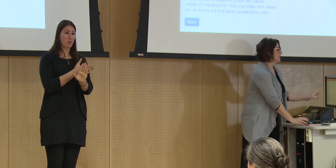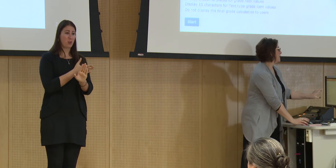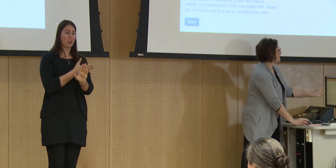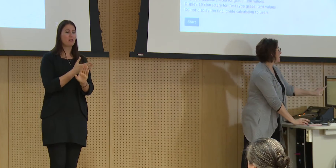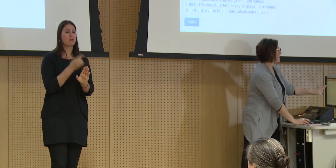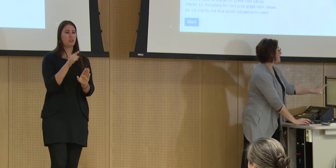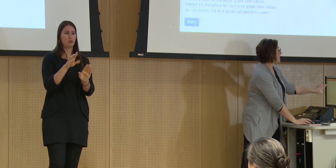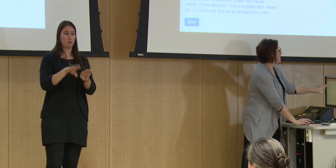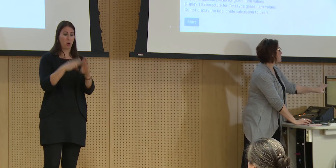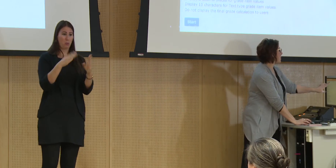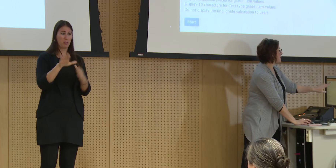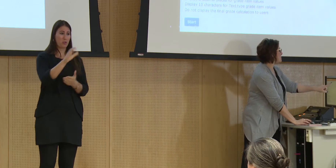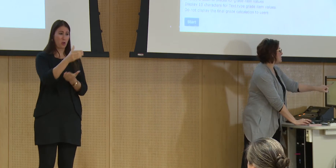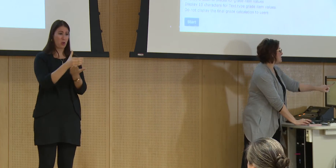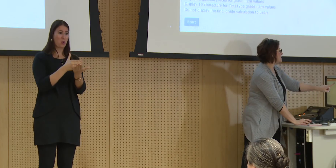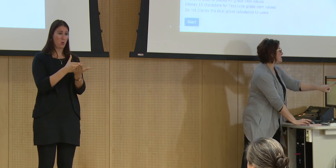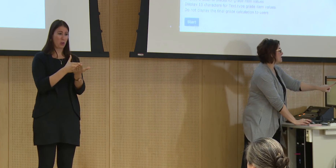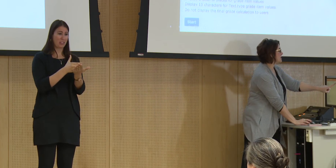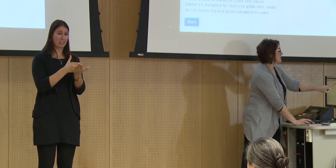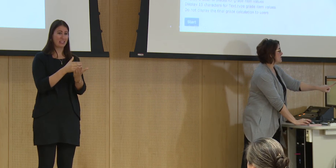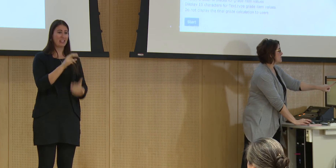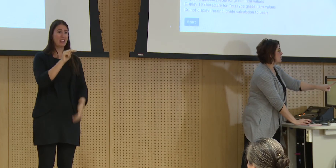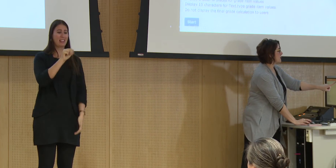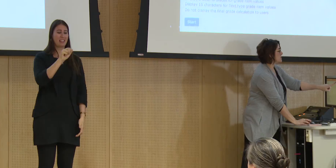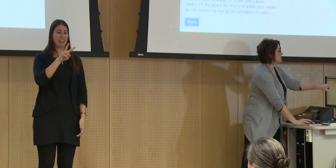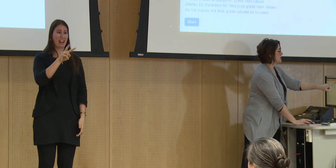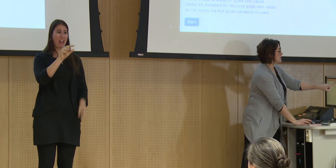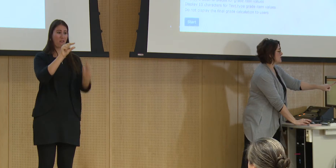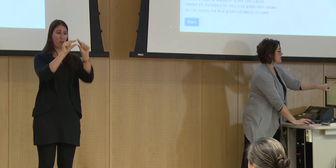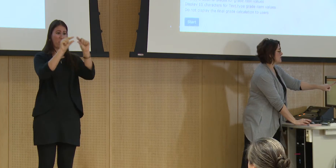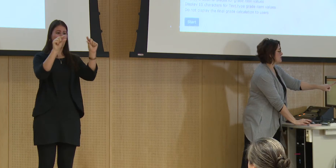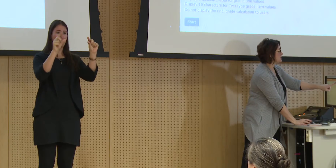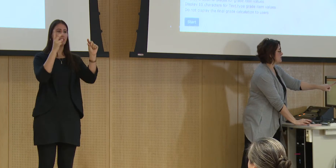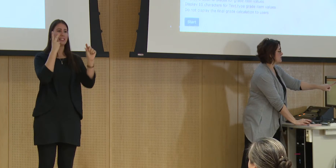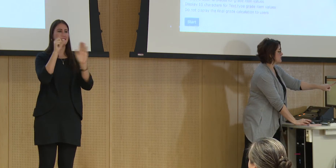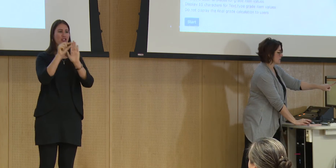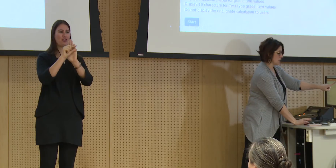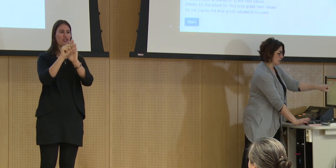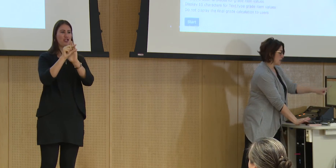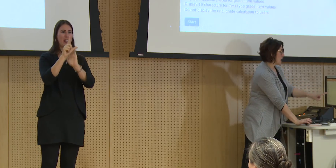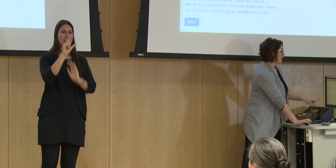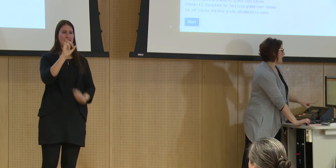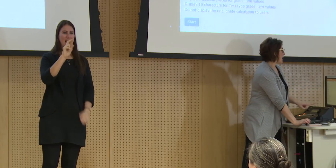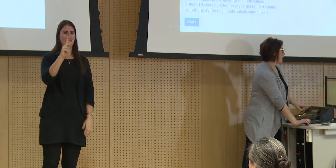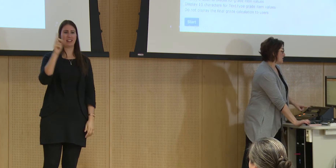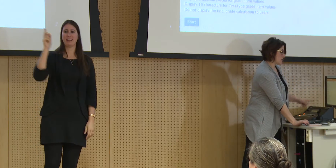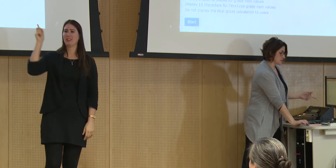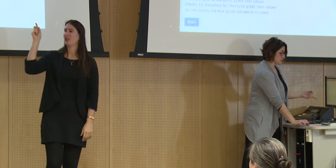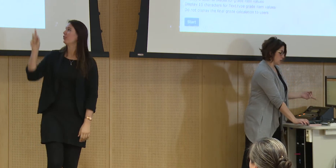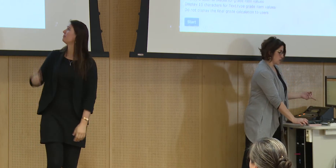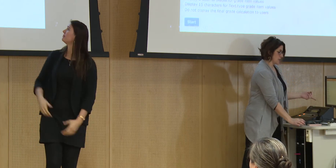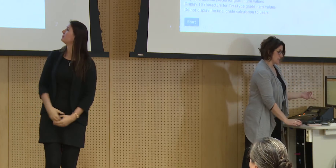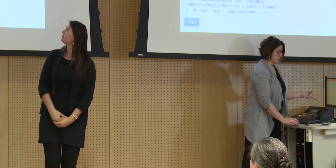On the nav bar, you should see this "grades" link here. And this is what you're going to see.